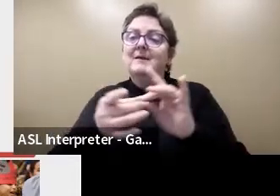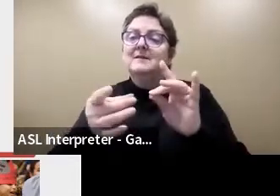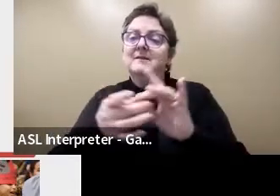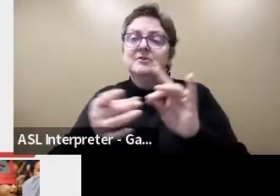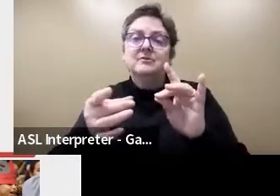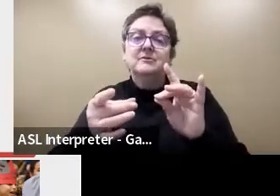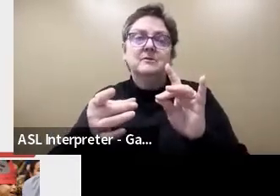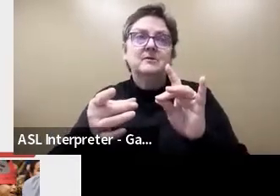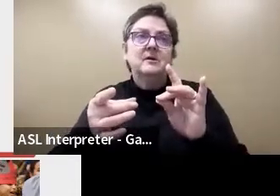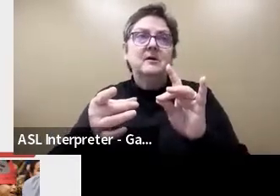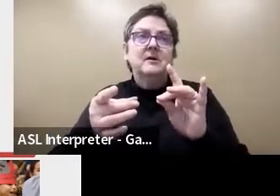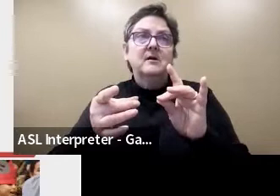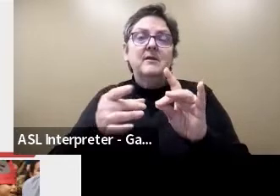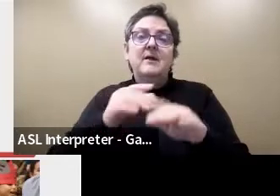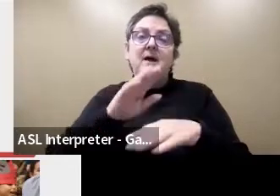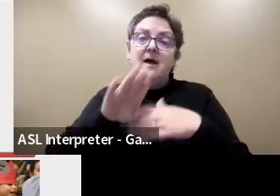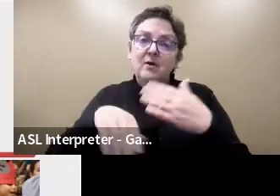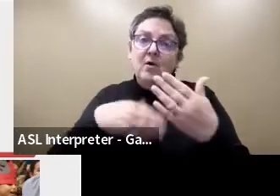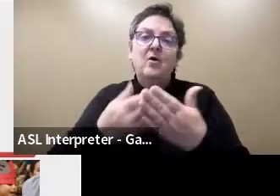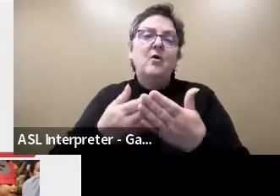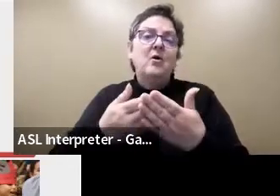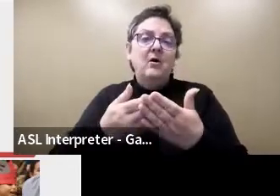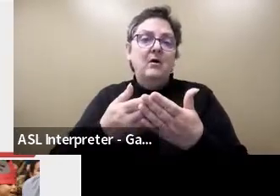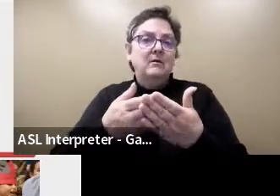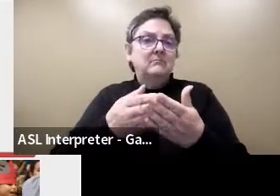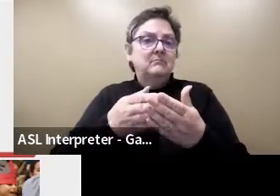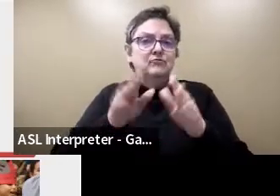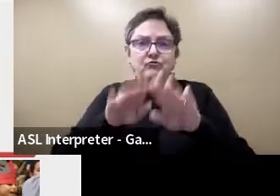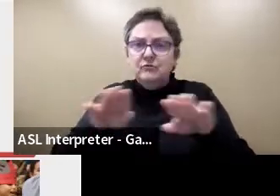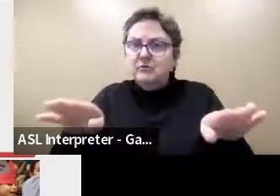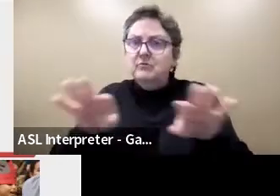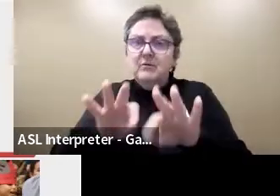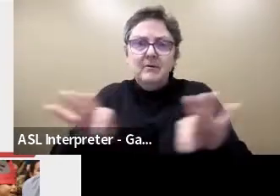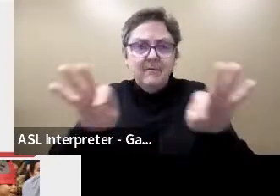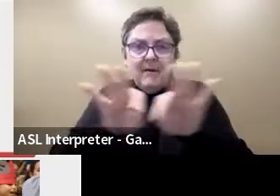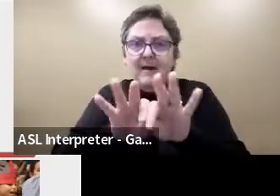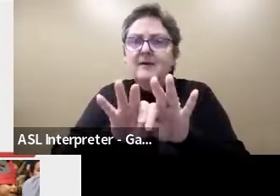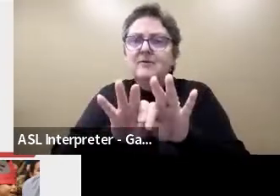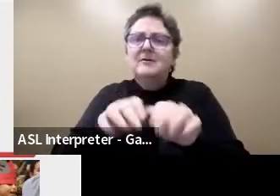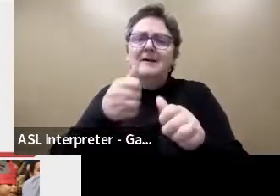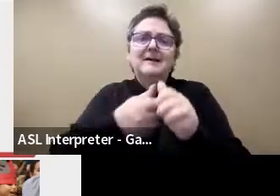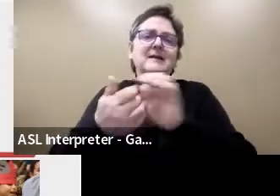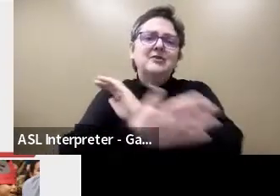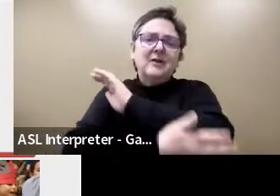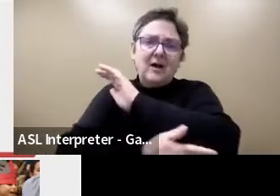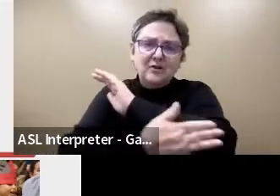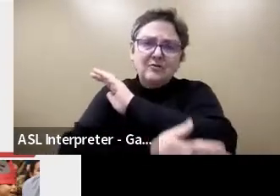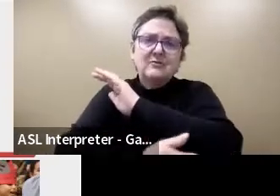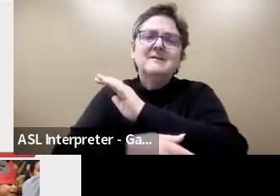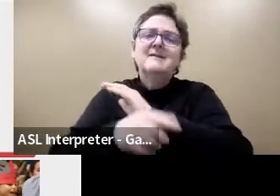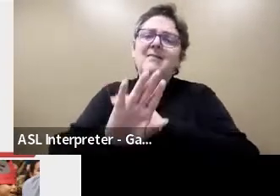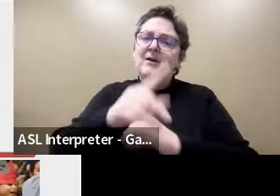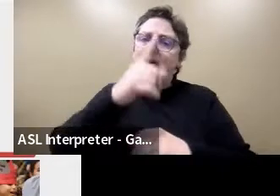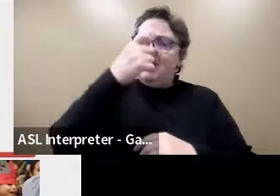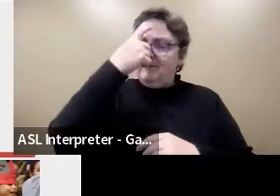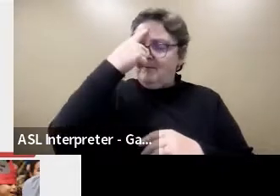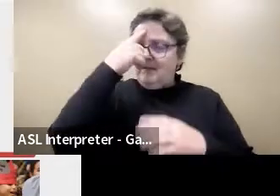matters and each country's would really need to widen the understanding of inclusion in education.